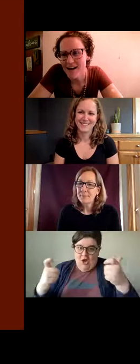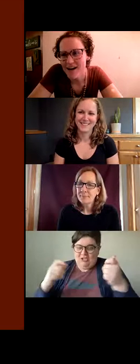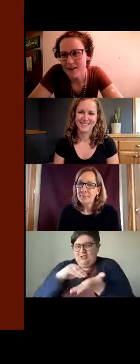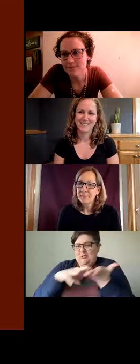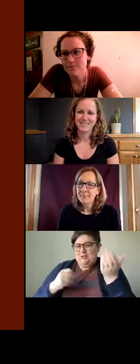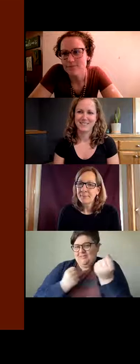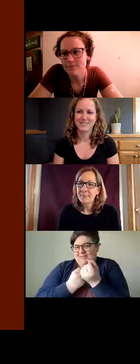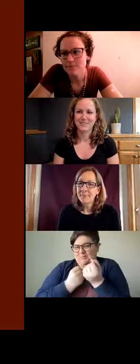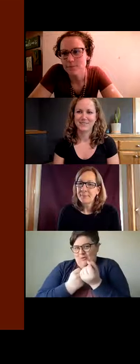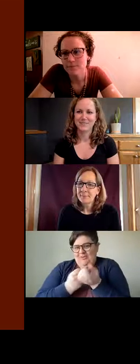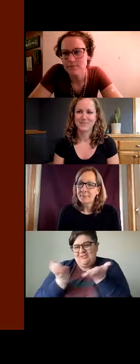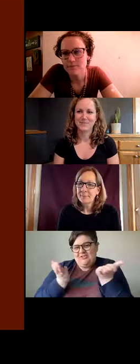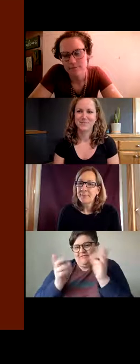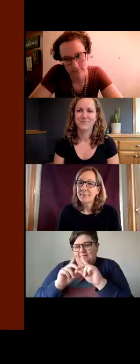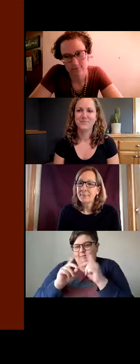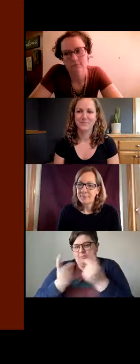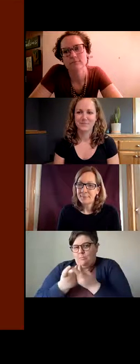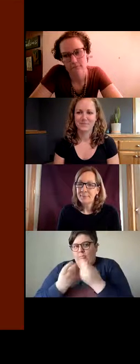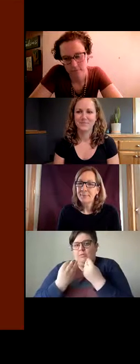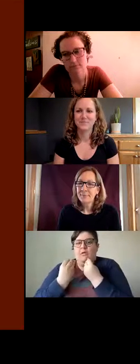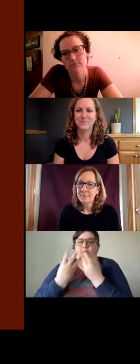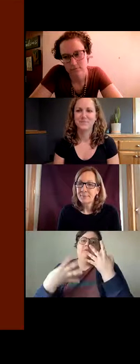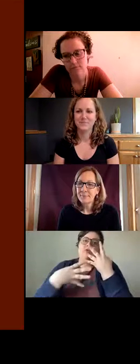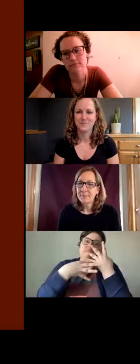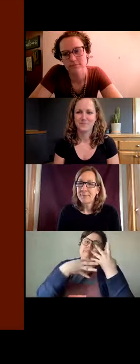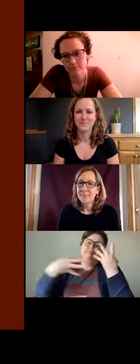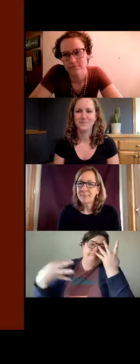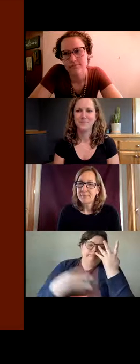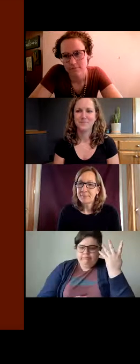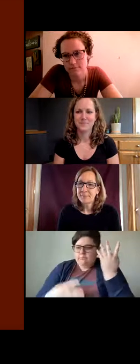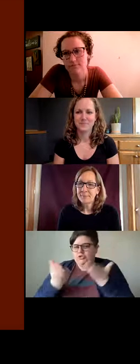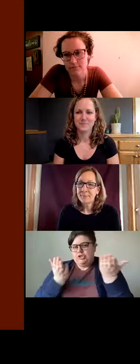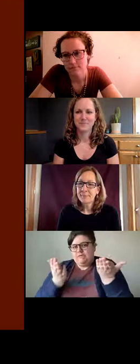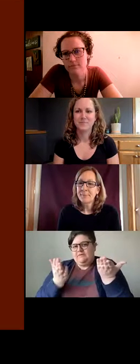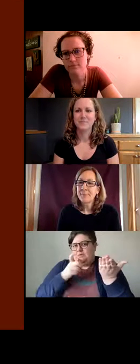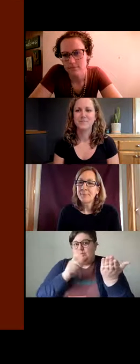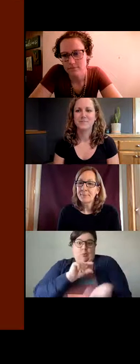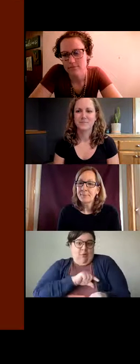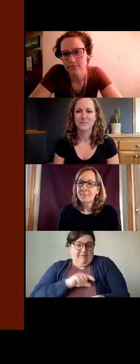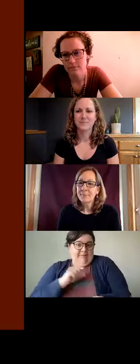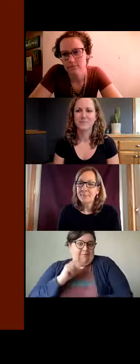Heather: Yes, this is Heather. We actually have a large student support services department that offer